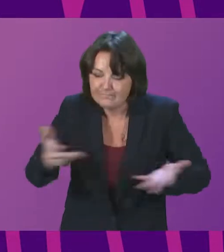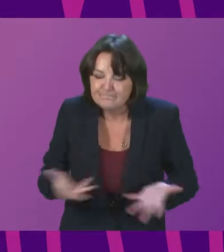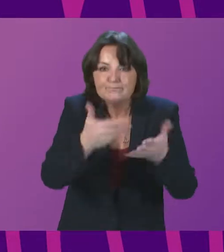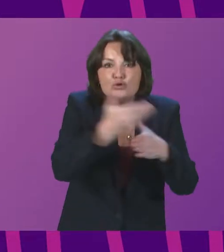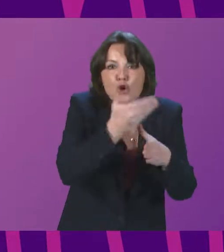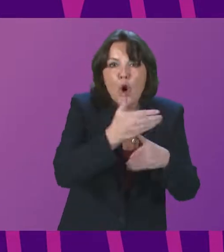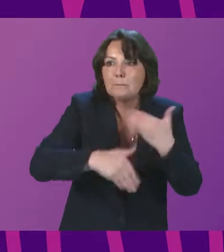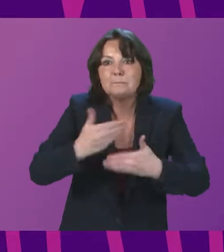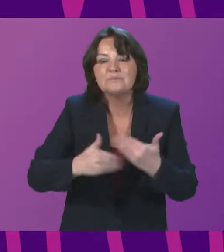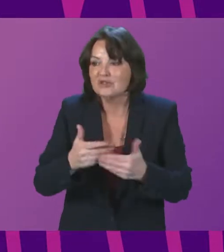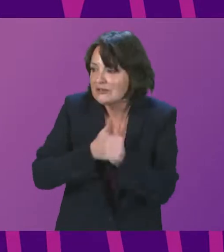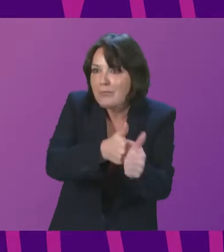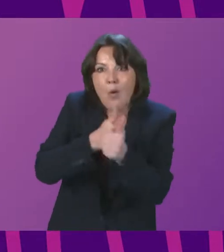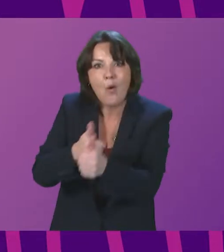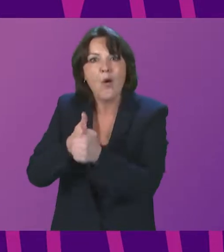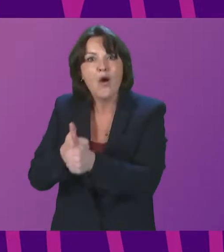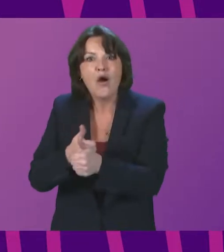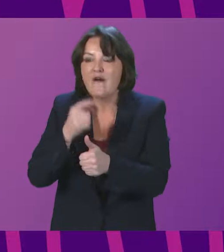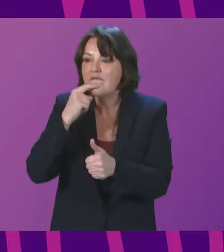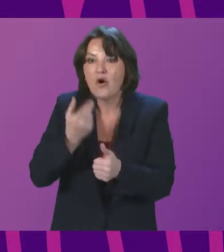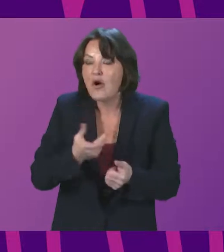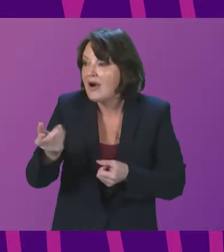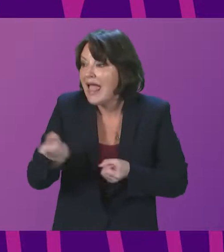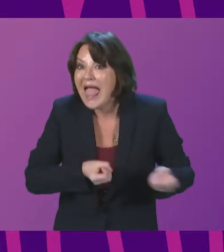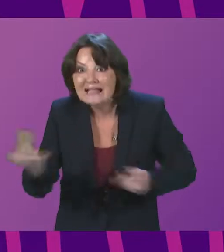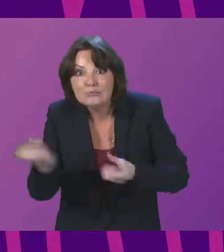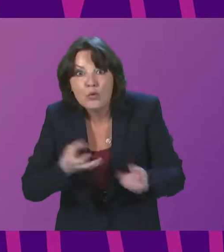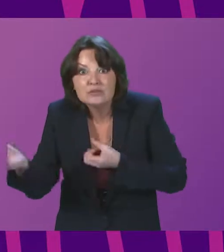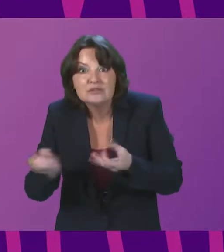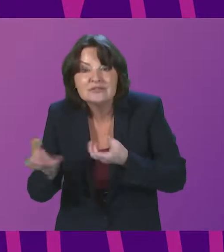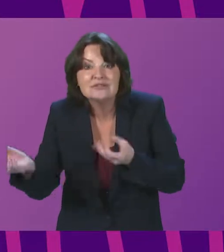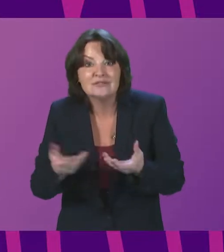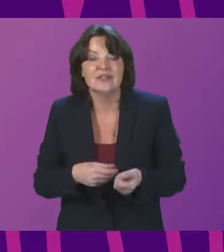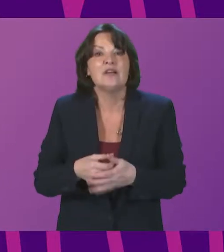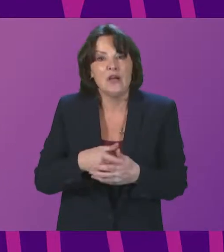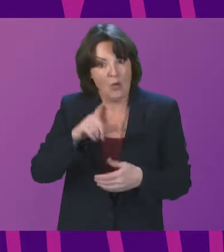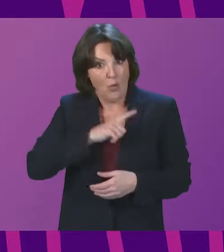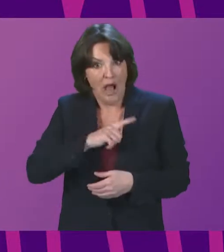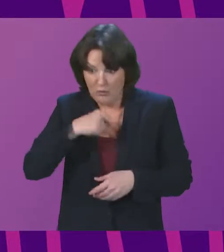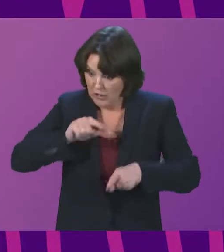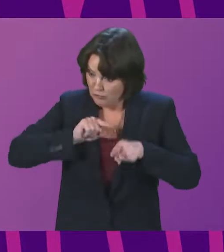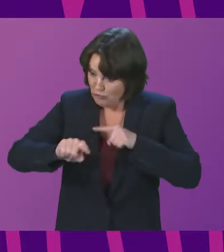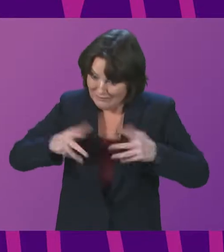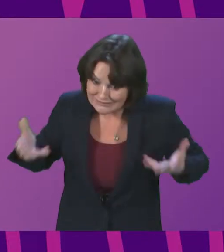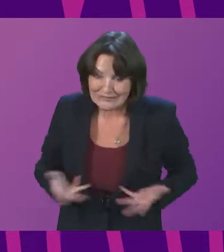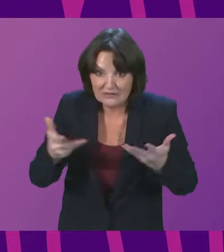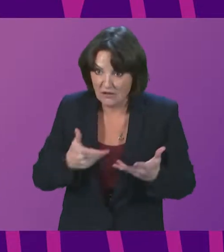This Government has delivered support for exporters in the face of Tory Brexit.